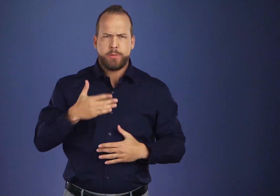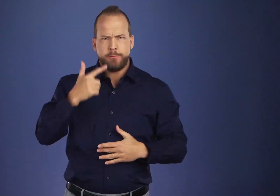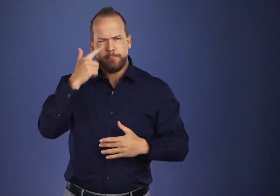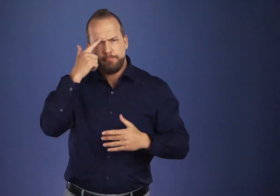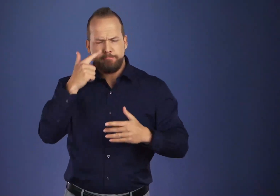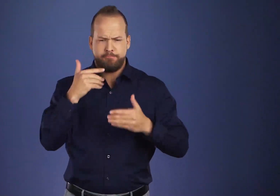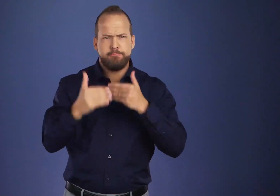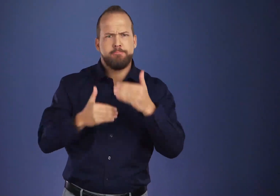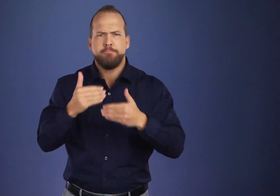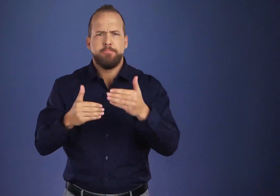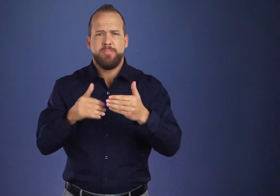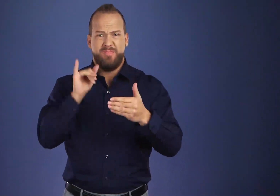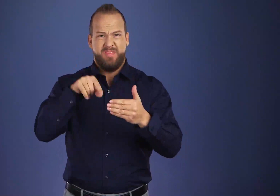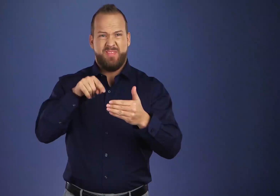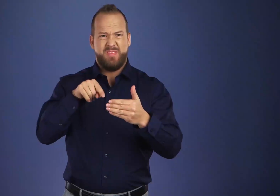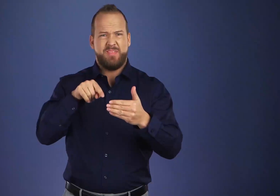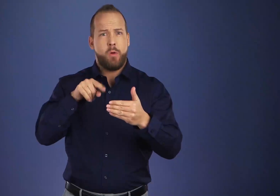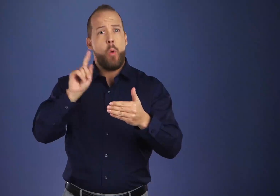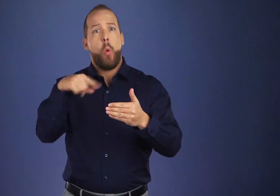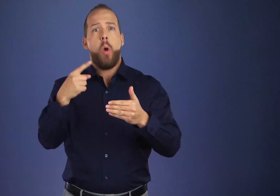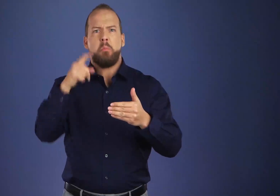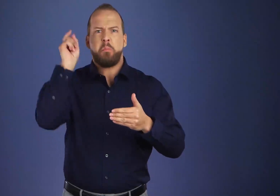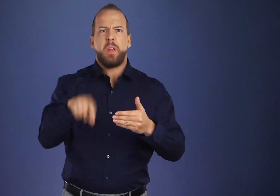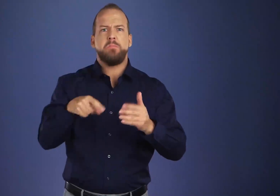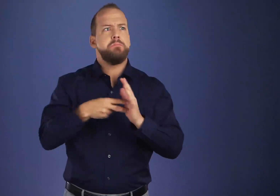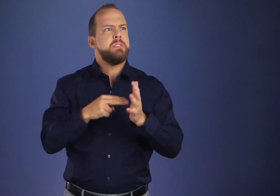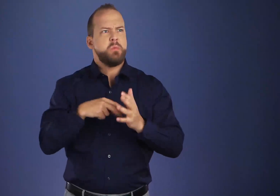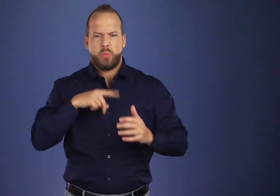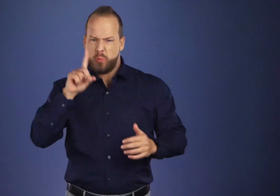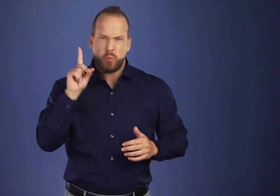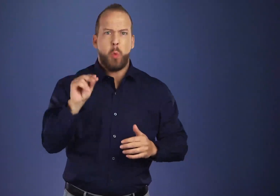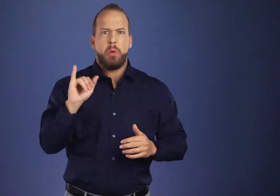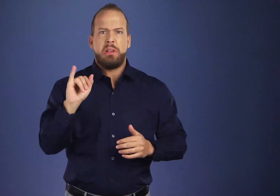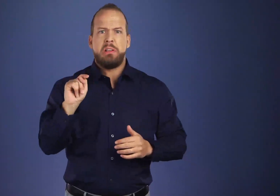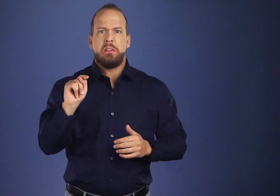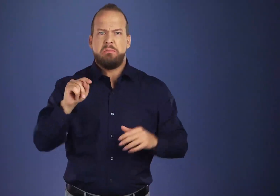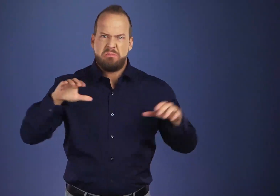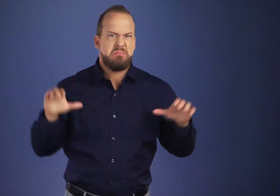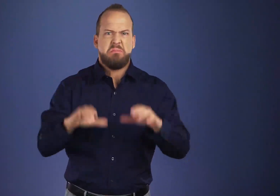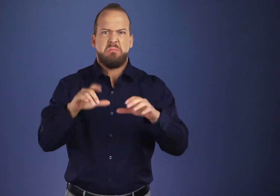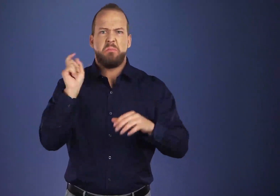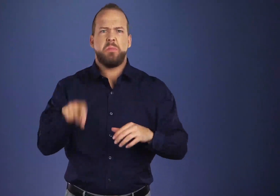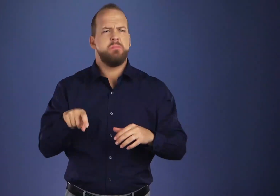These conclusions did not require action; they required only acceptance.